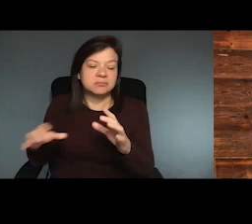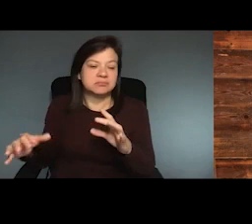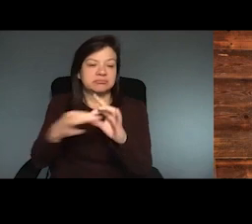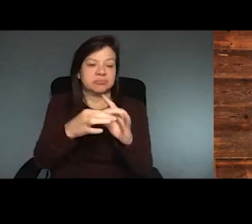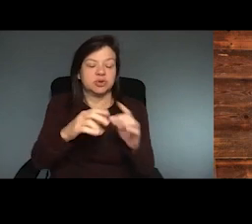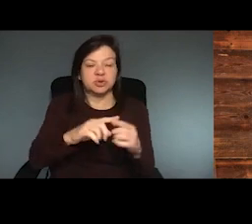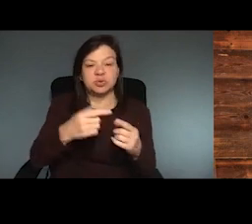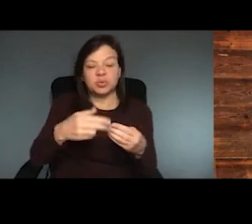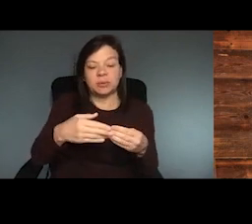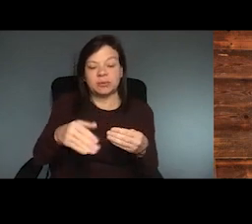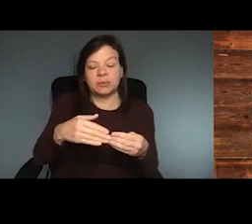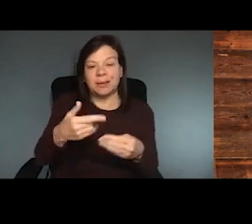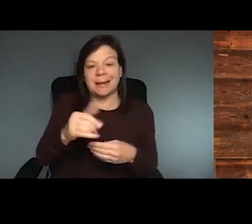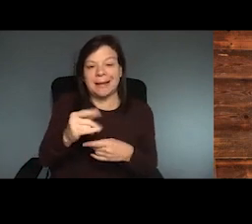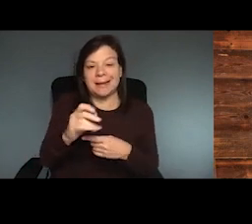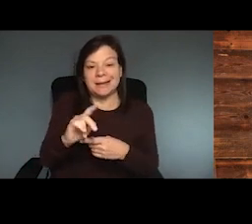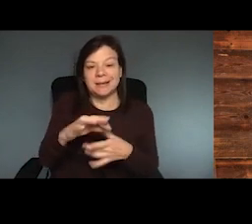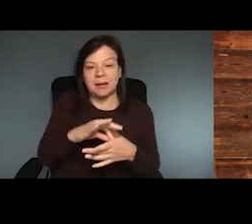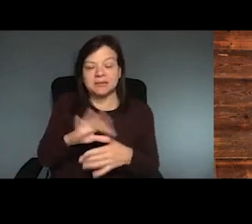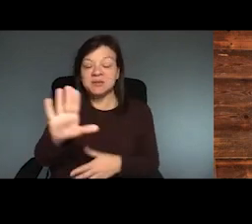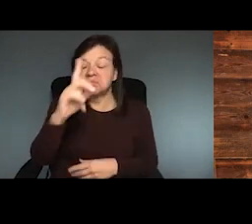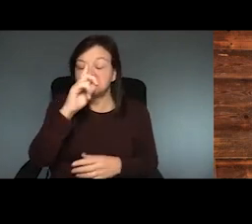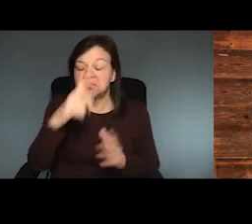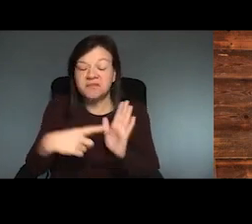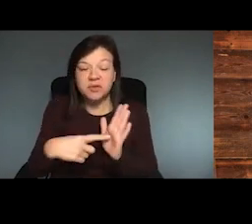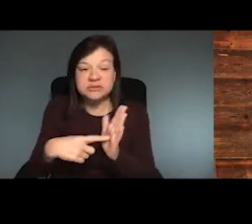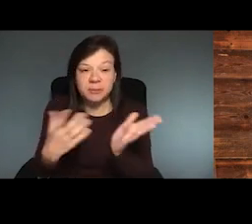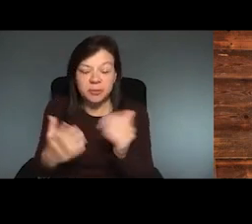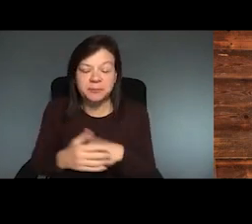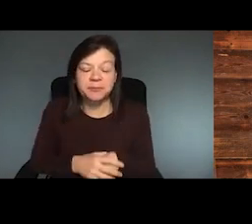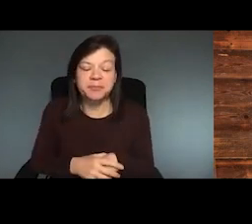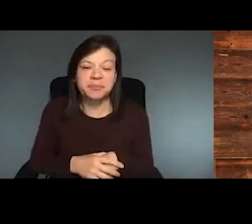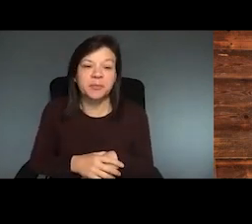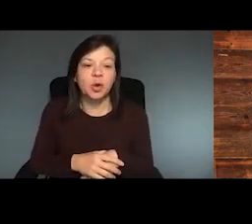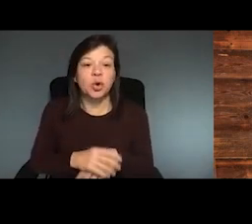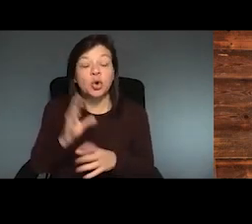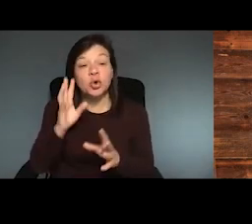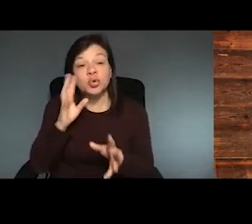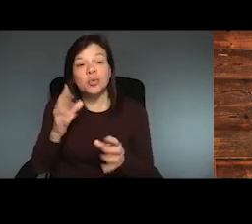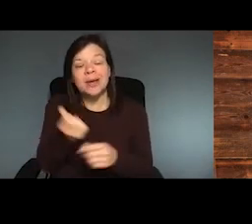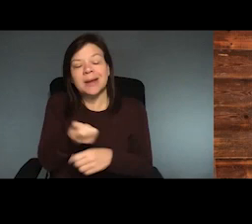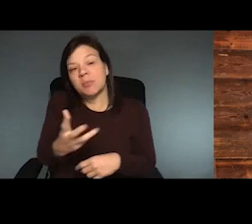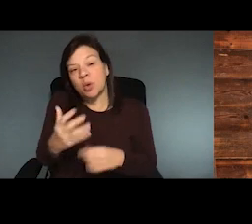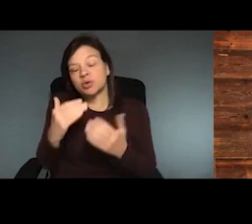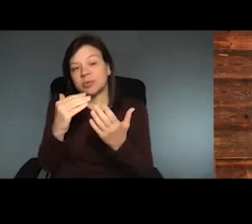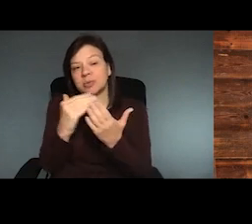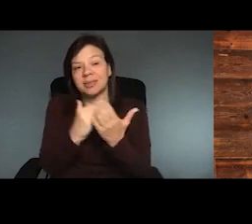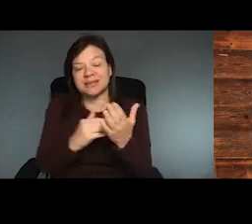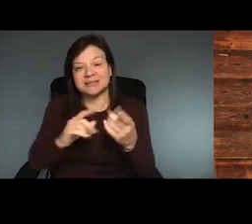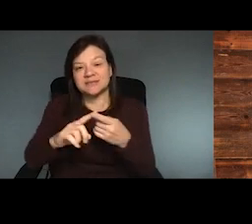AN EXAMPLE WOULD BE CREATING MULTIPLE LISTS FOR MEMBERSHIP LEVELS AND THEN ALLOWING EACH LEVEL ACCESS